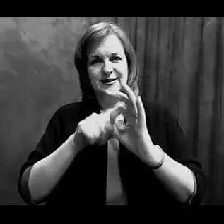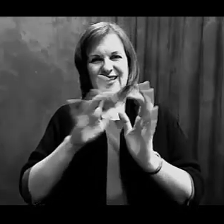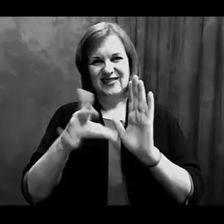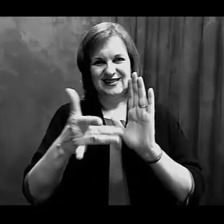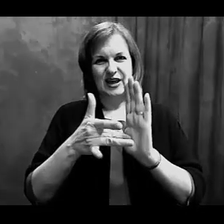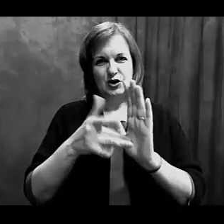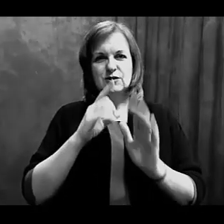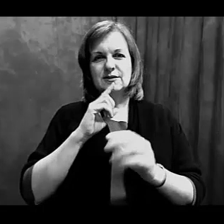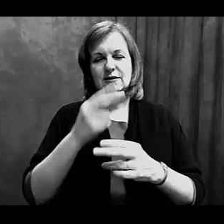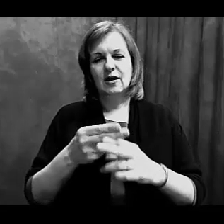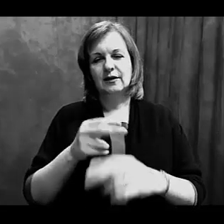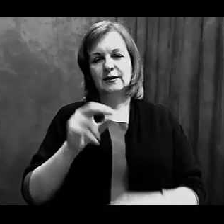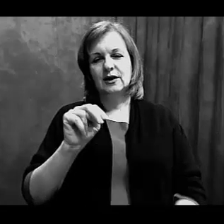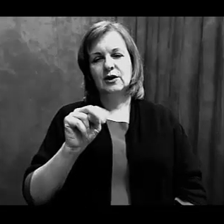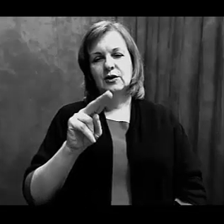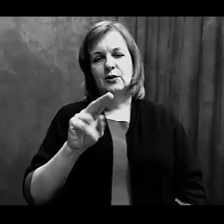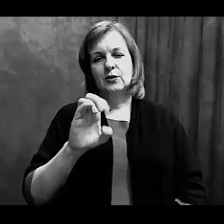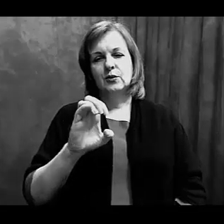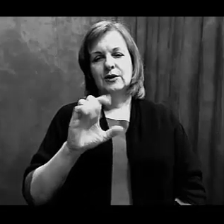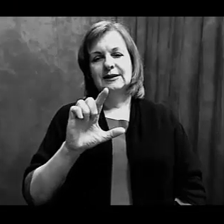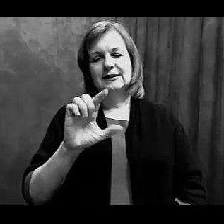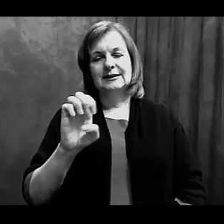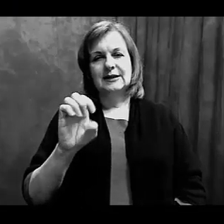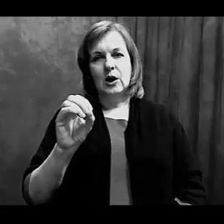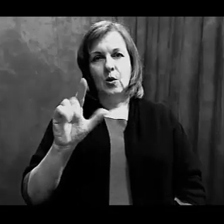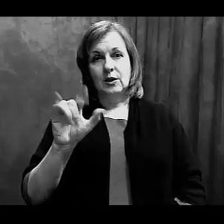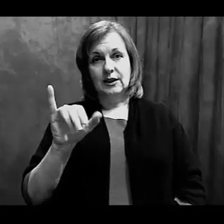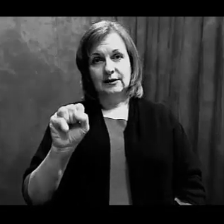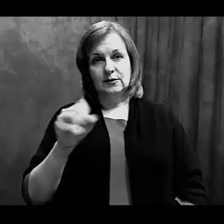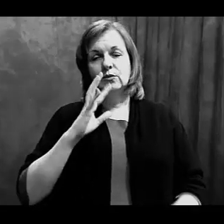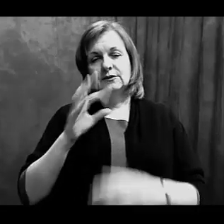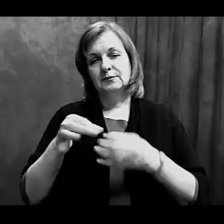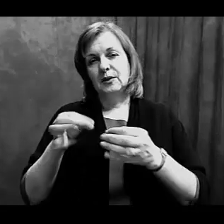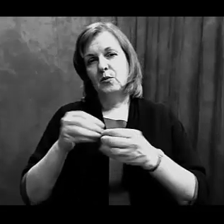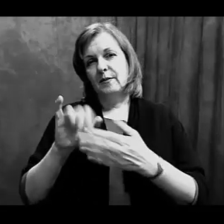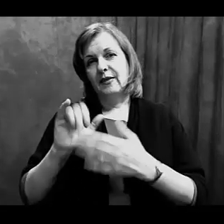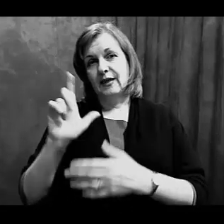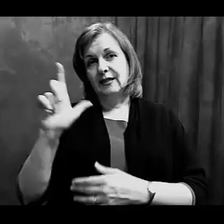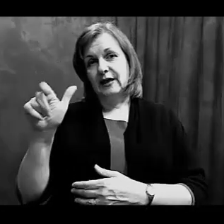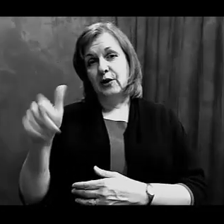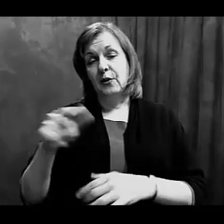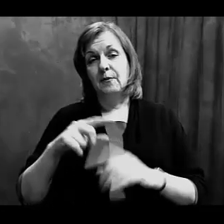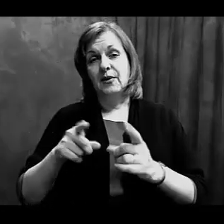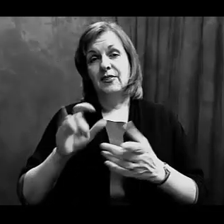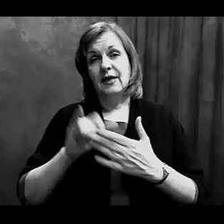we will come back and look at that more later but we will look at that is being that terrific